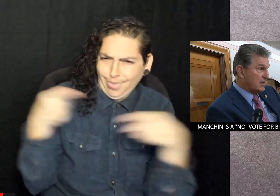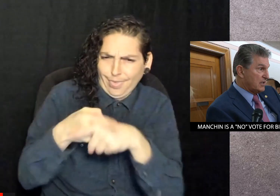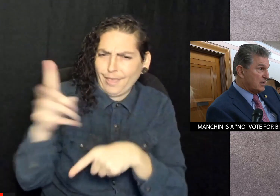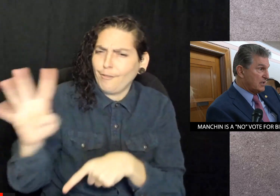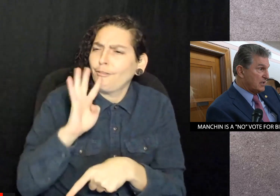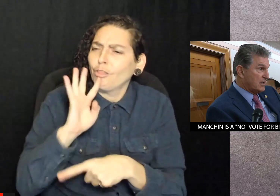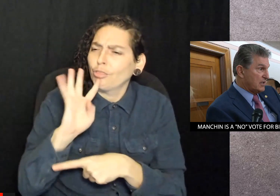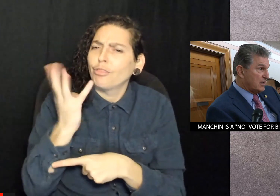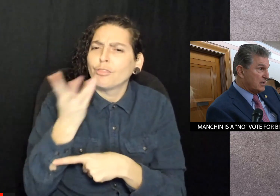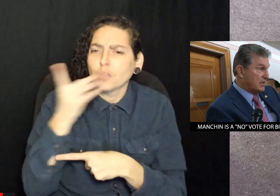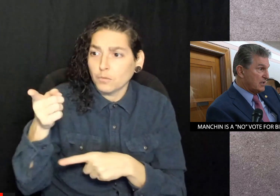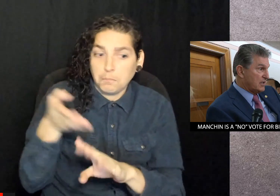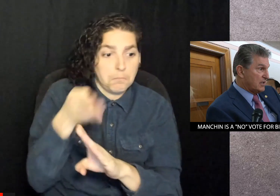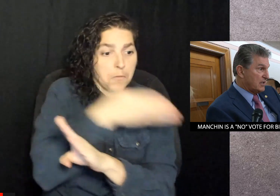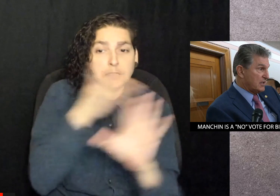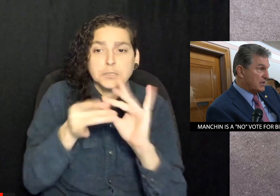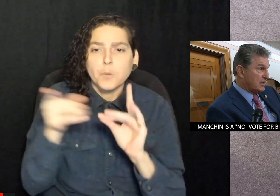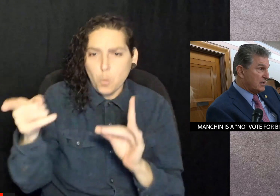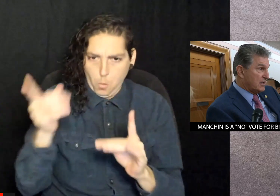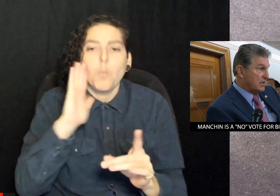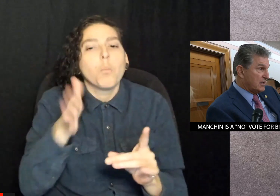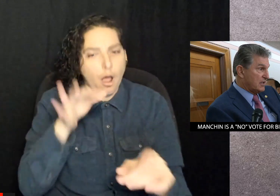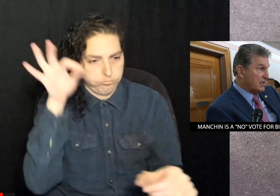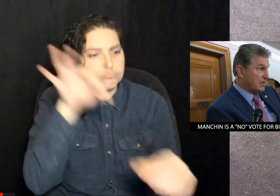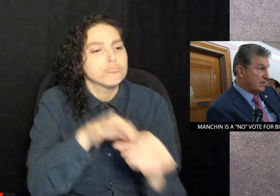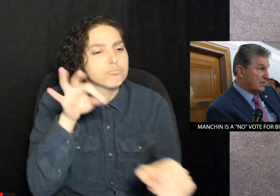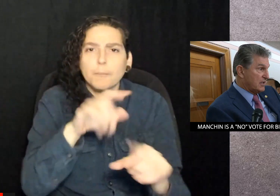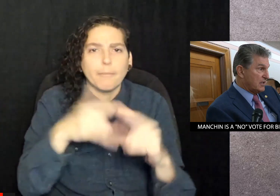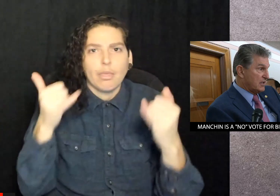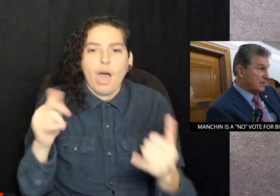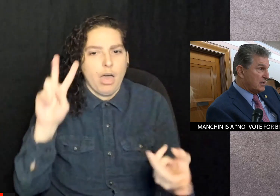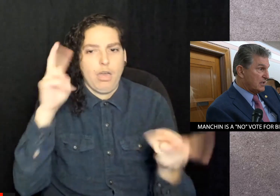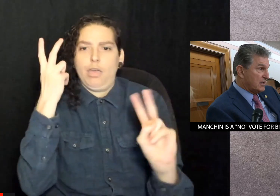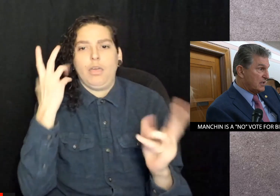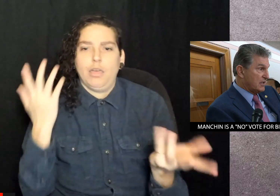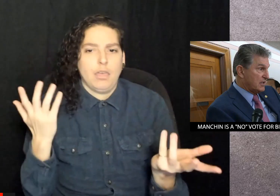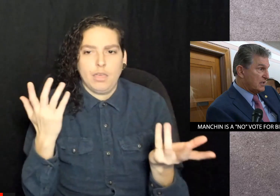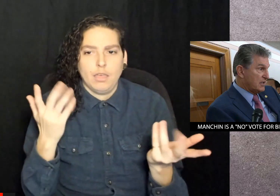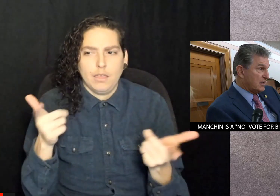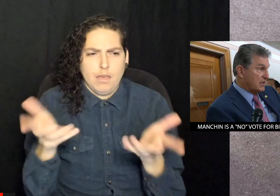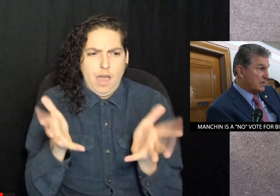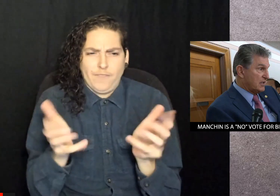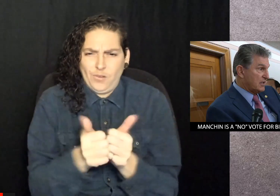are upset with Manchin's lack of support claiming it contradicts his previous statements and